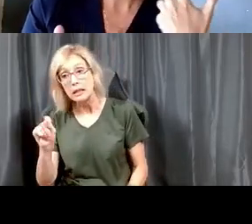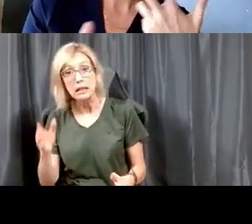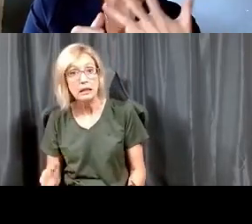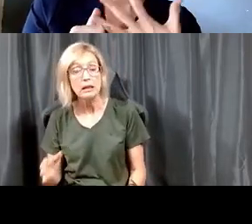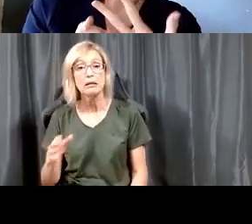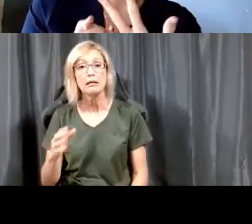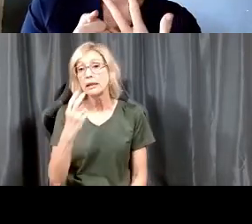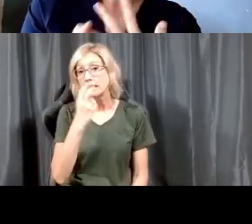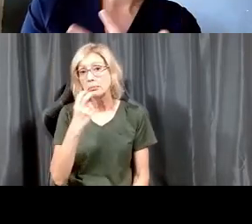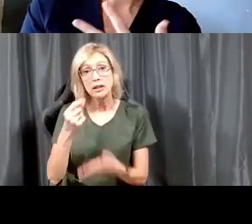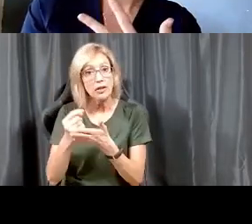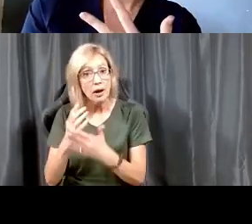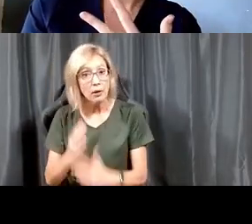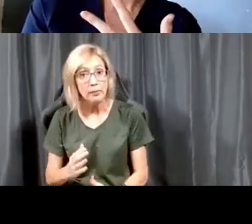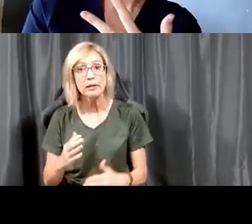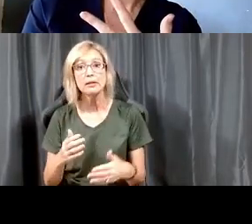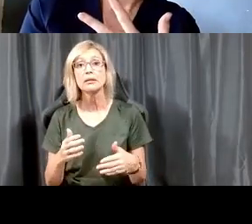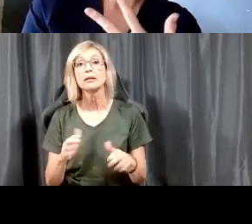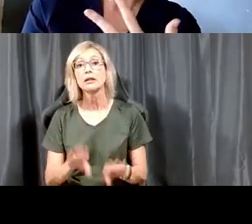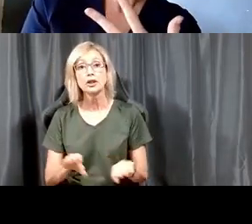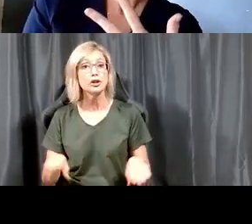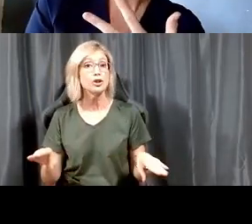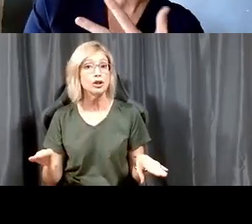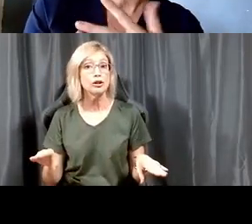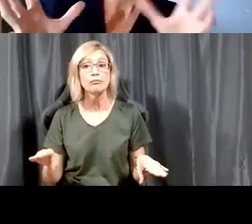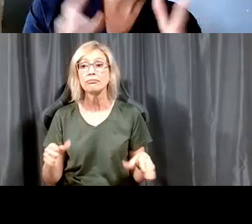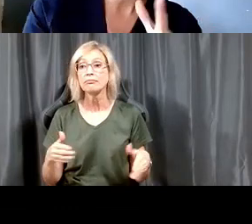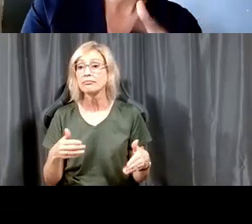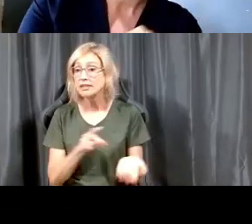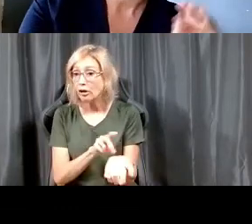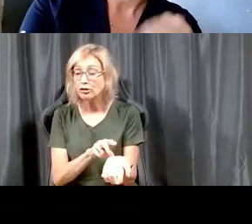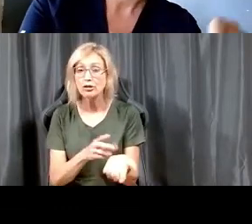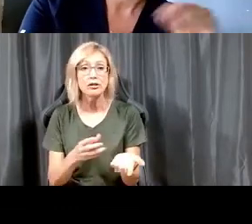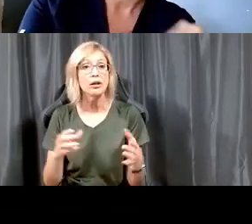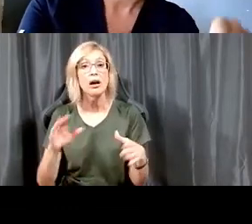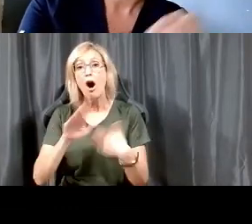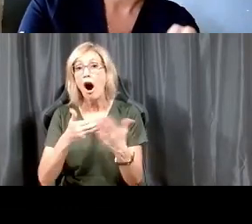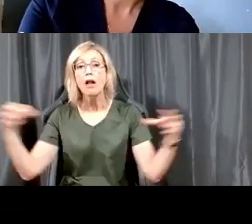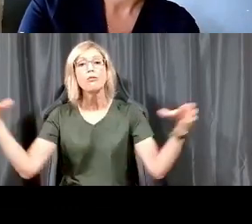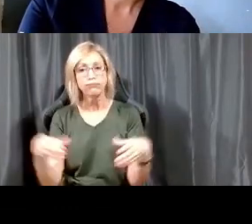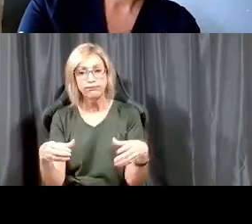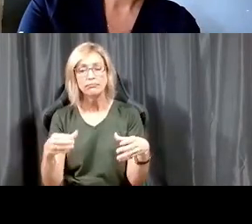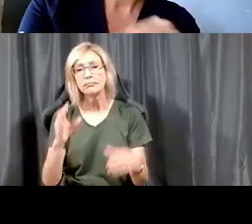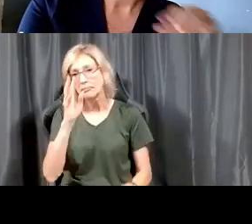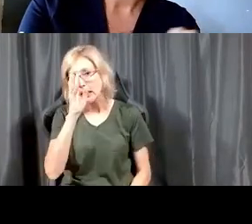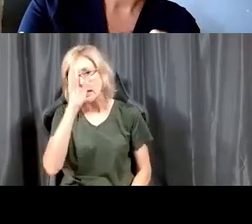. Pediatrig Pediatricians come together with come up with information